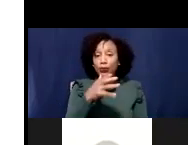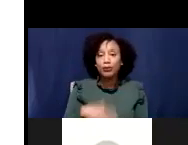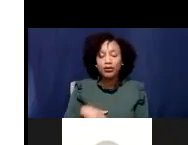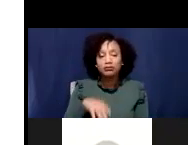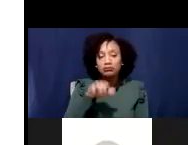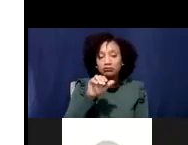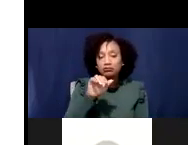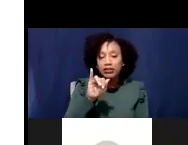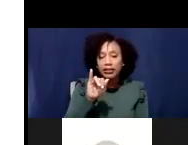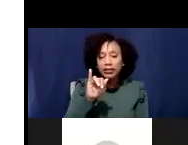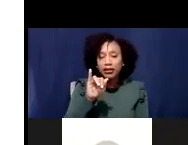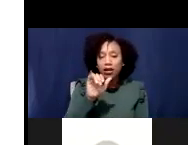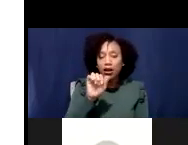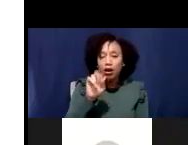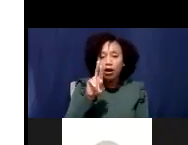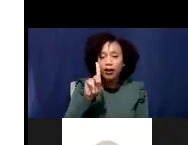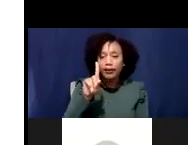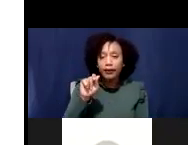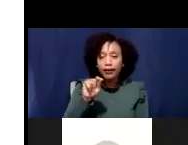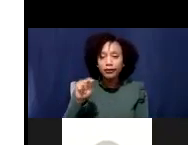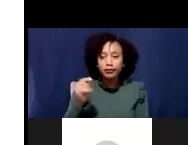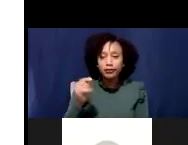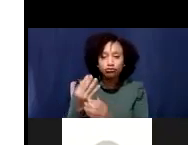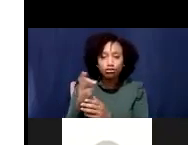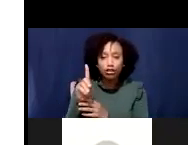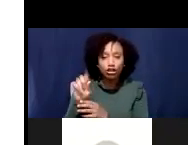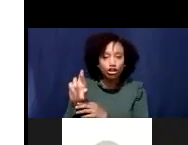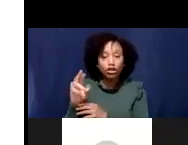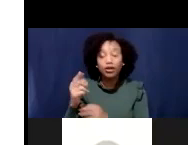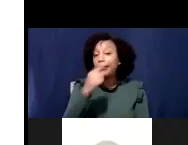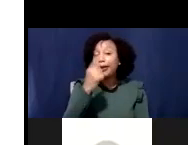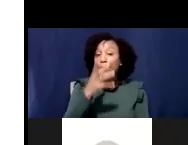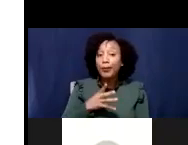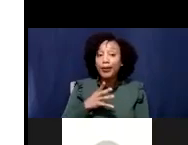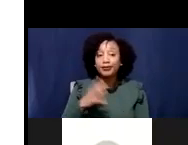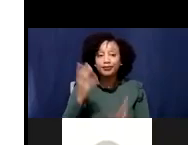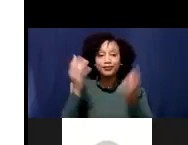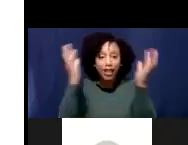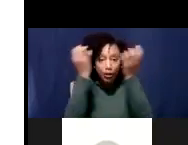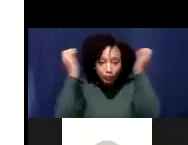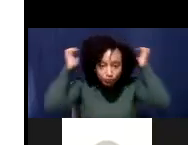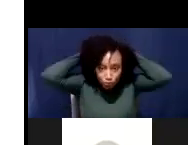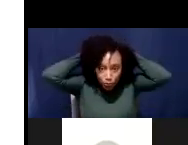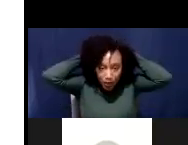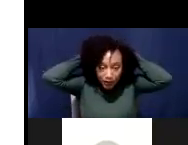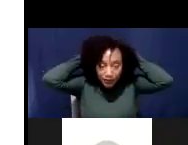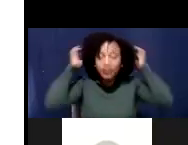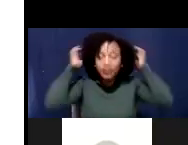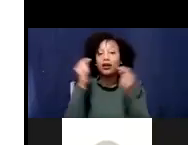of Springboard, a Black woman with her hair pulled back wearing white glasses, sitting on a brown couch